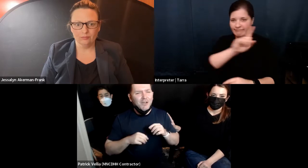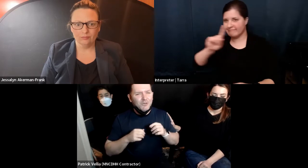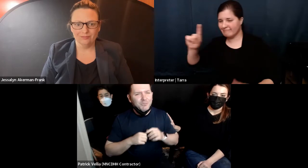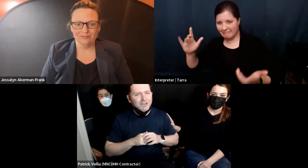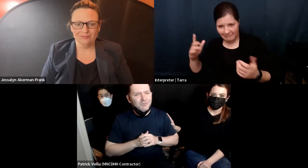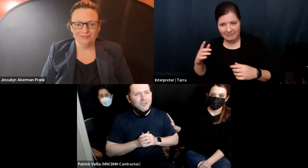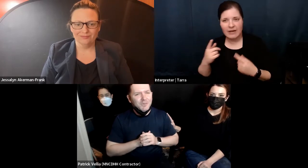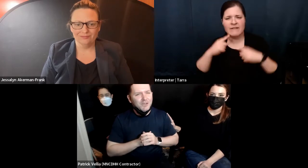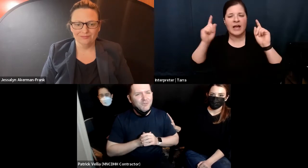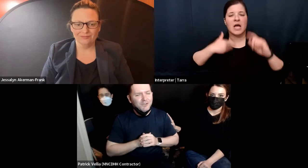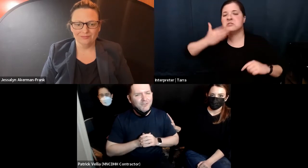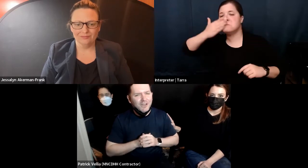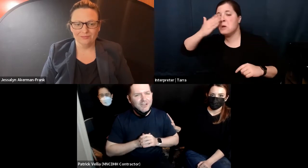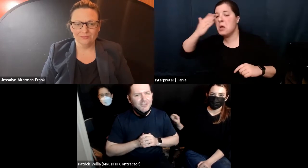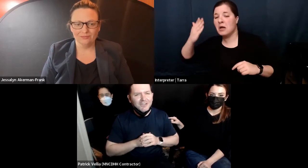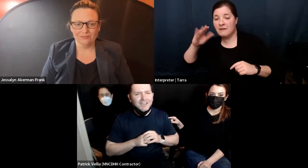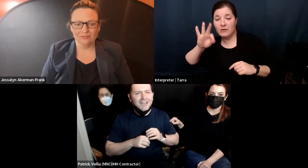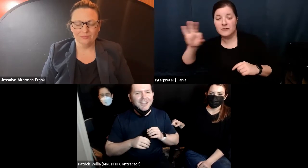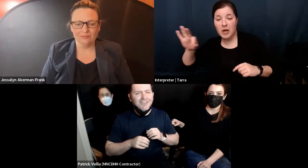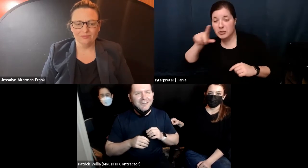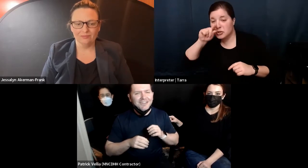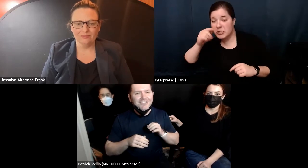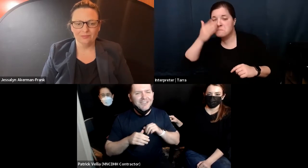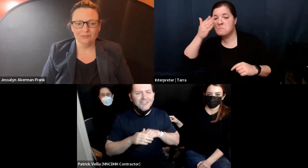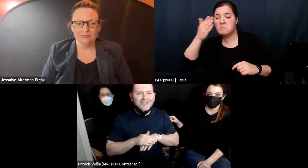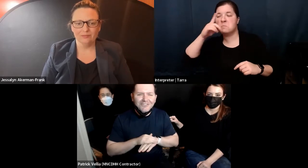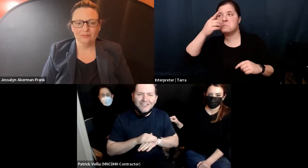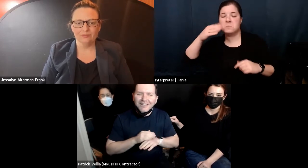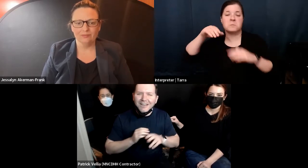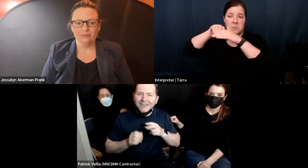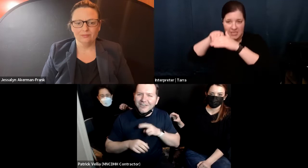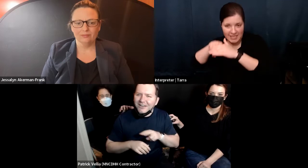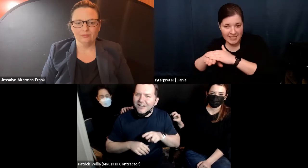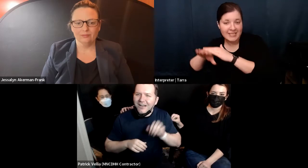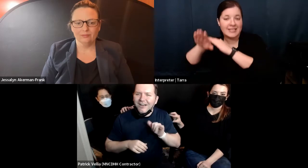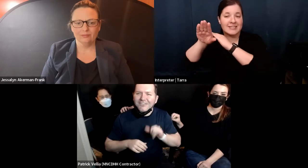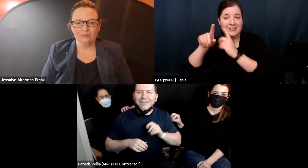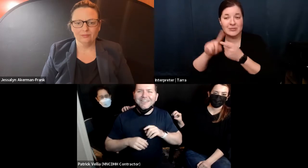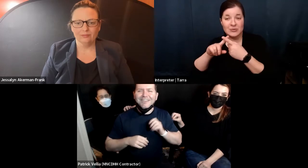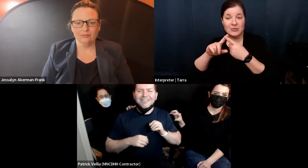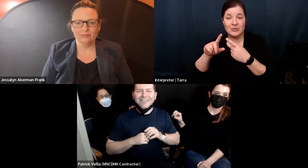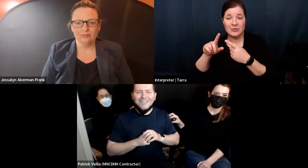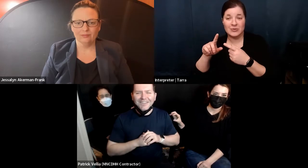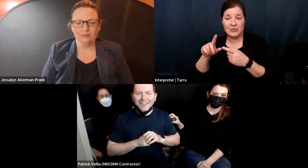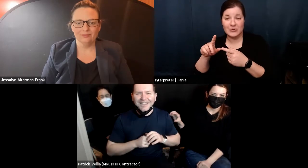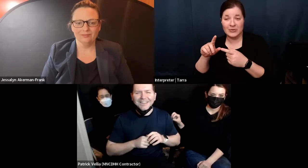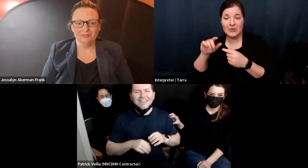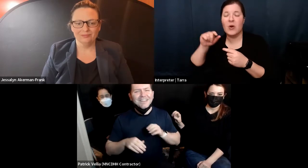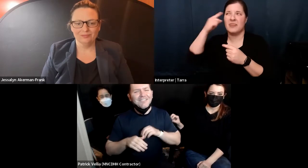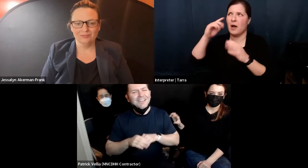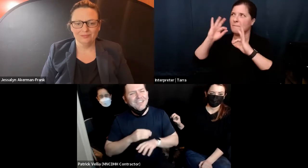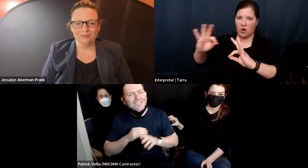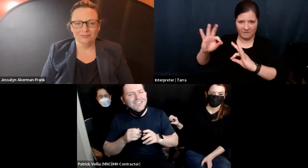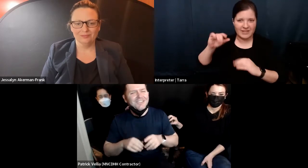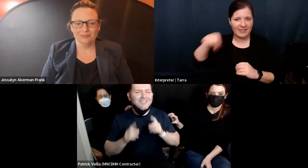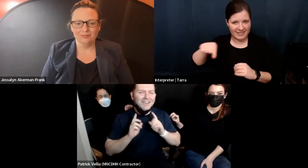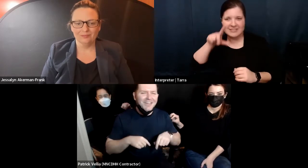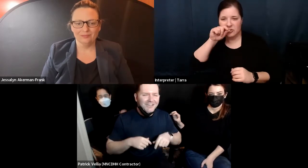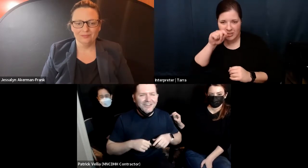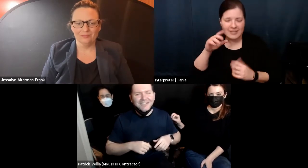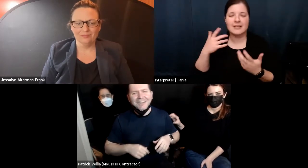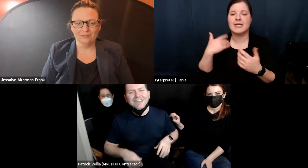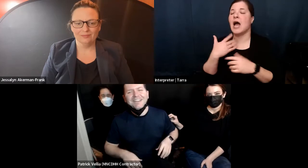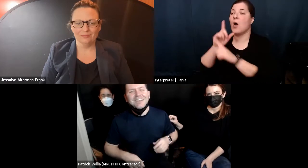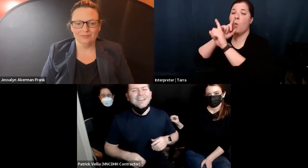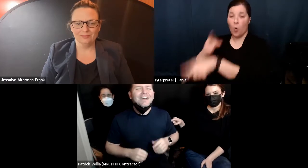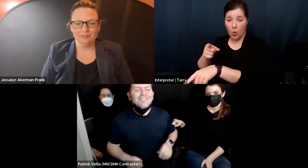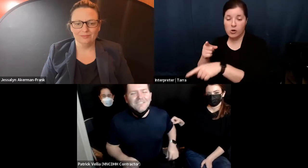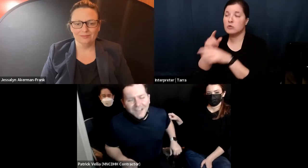Chick-Fill-A twice.